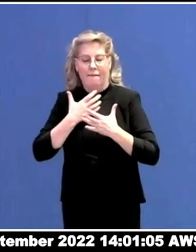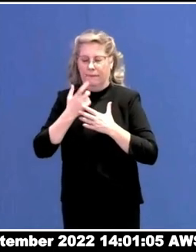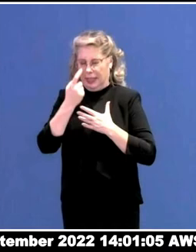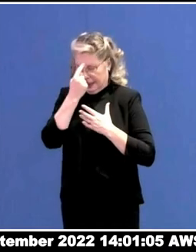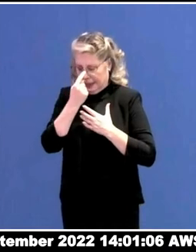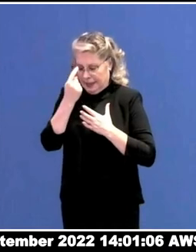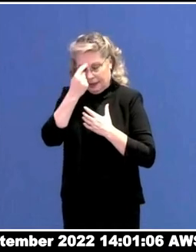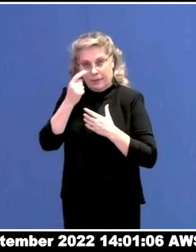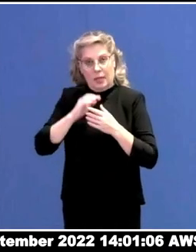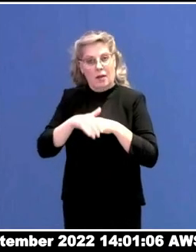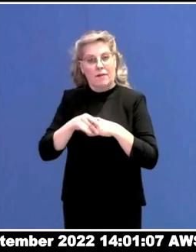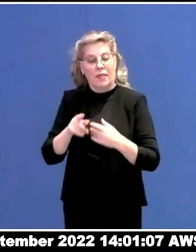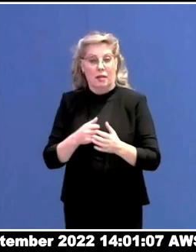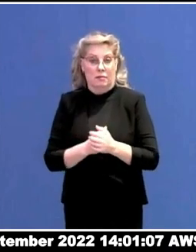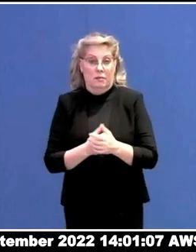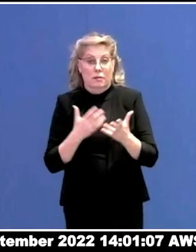and adults in solitary confinement.